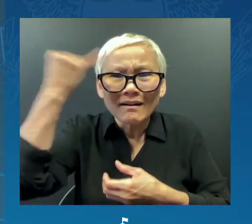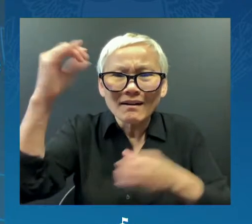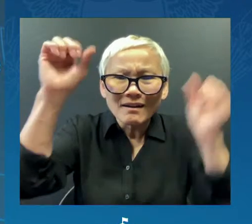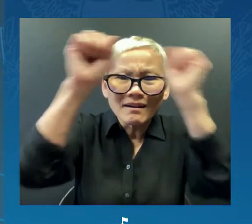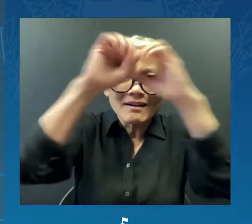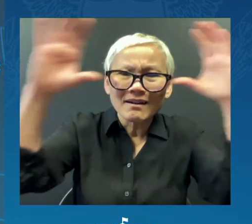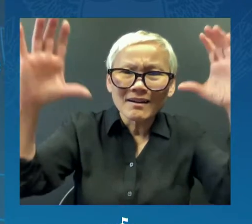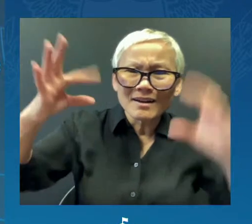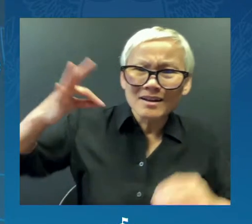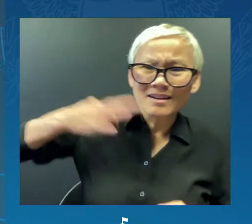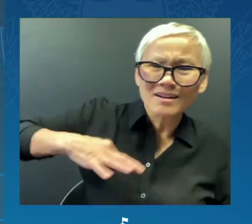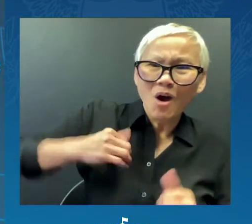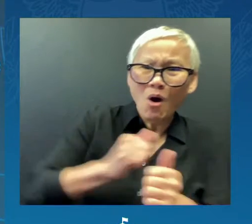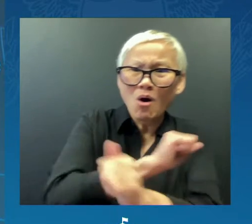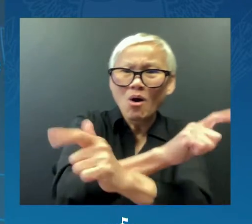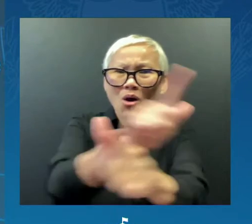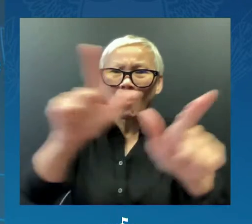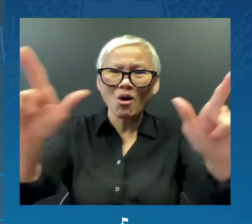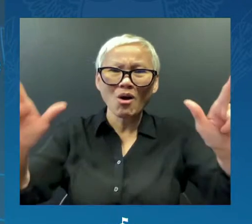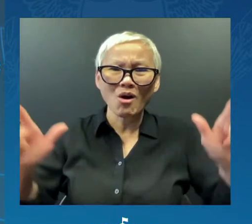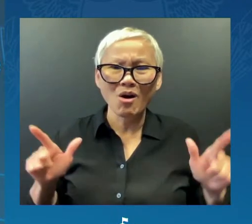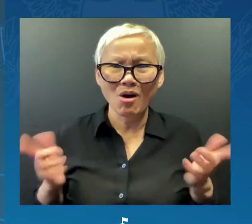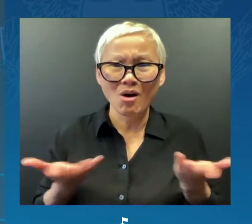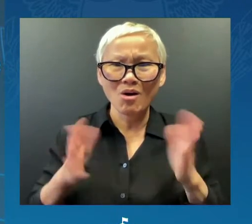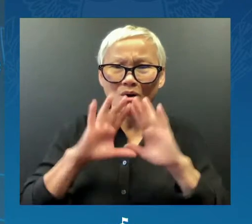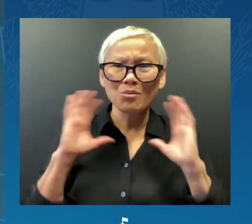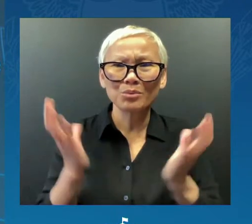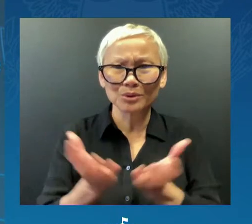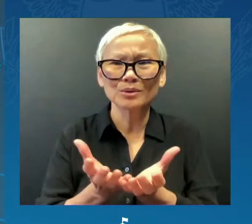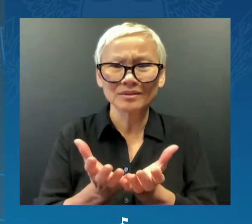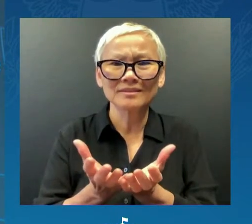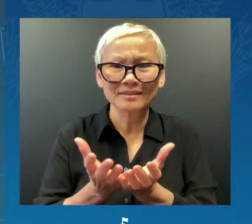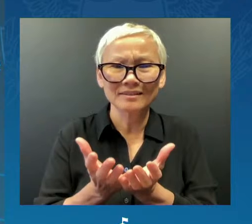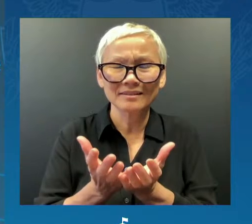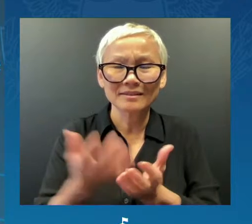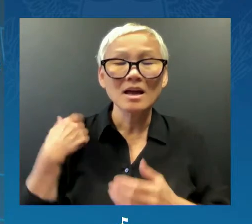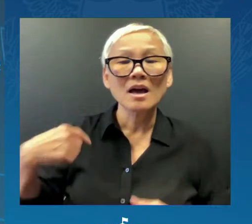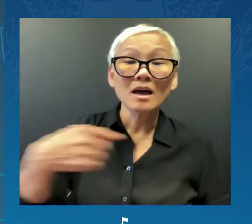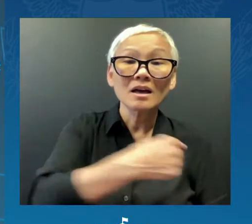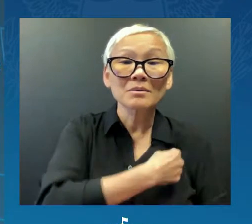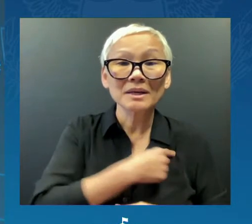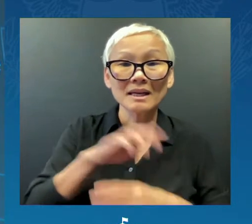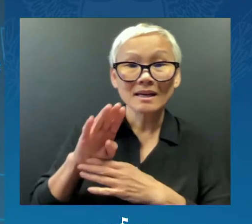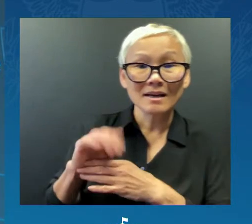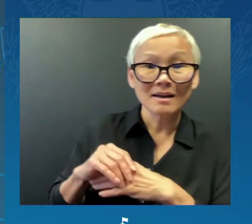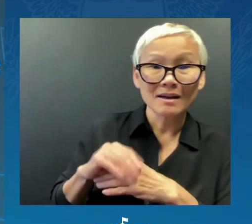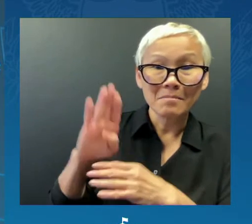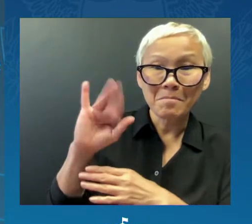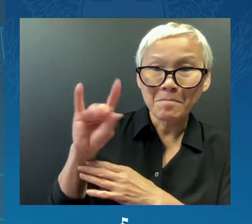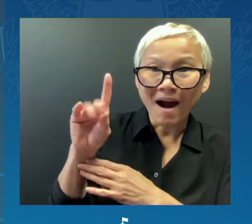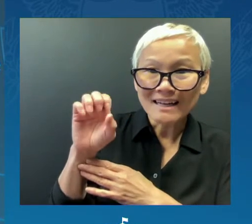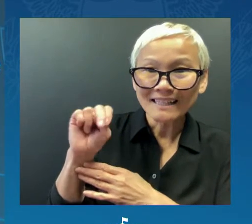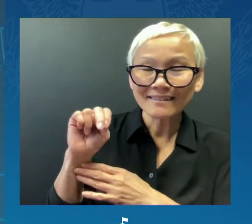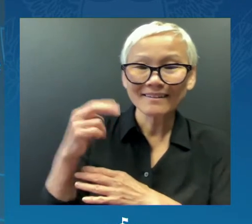The Biden-Harris administration intends to be right there alongside you, these young leaders,